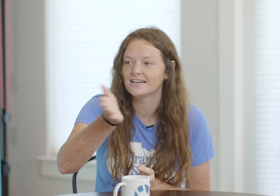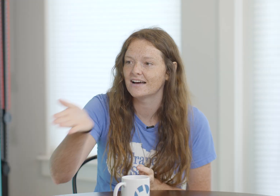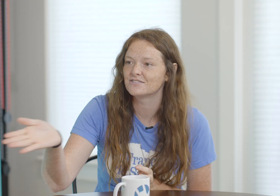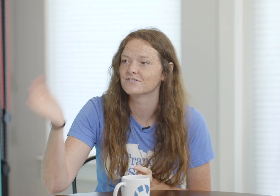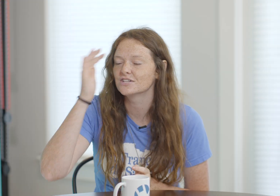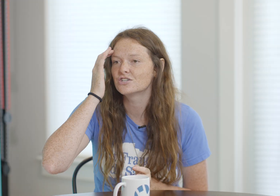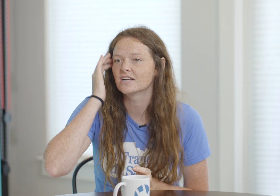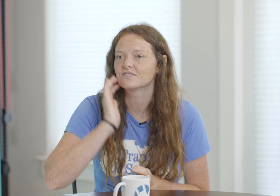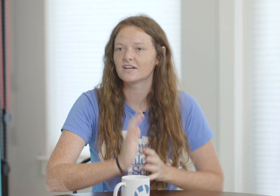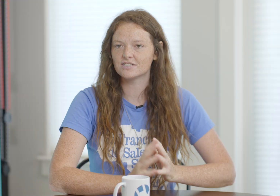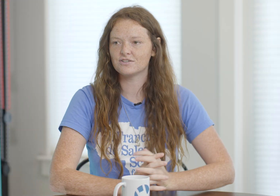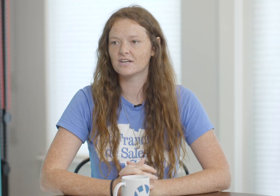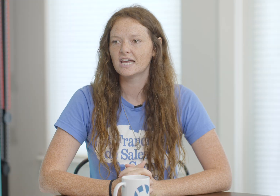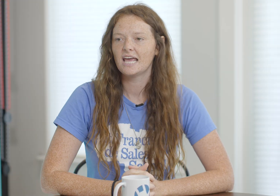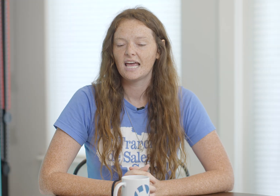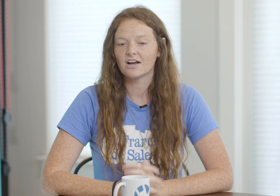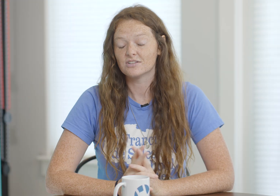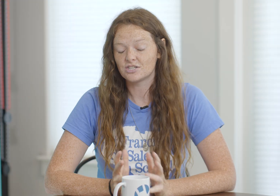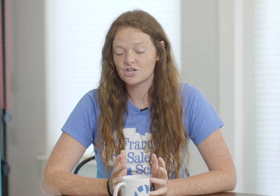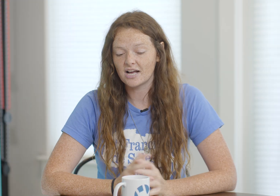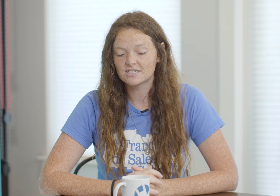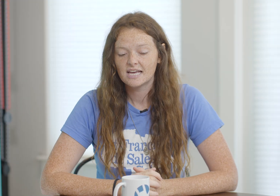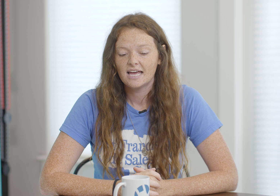after village, trying to find the student, a child.